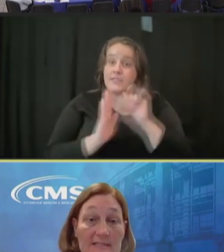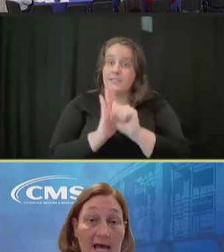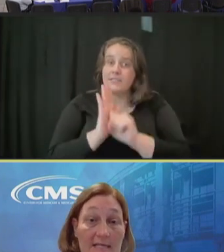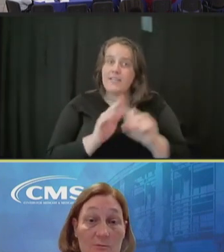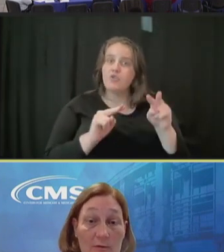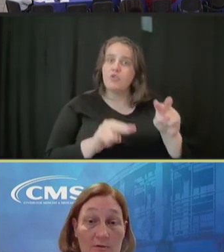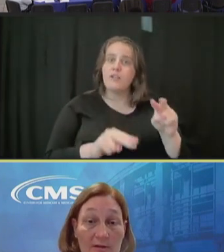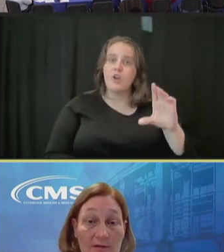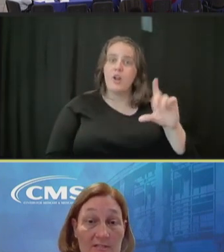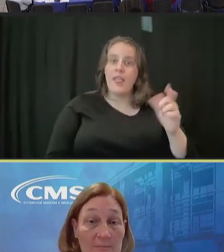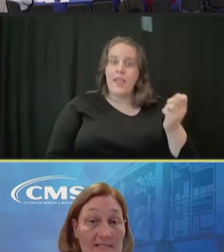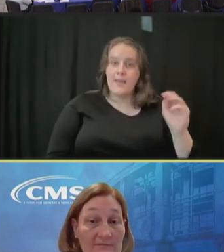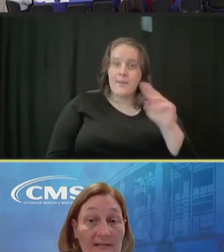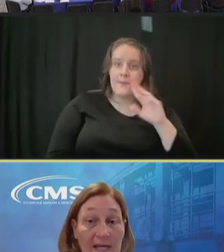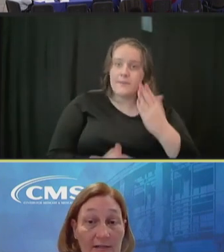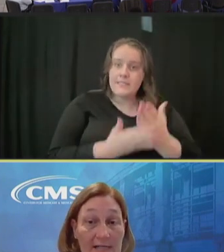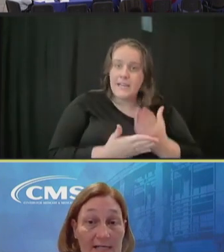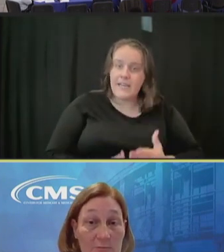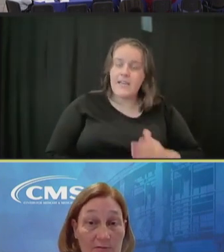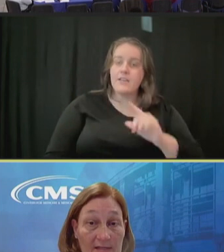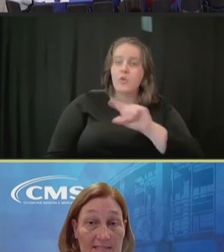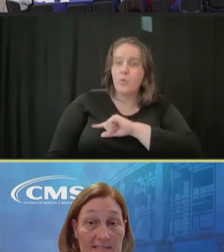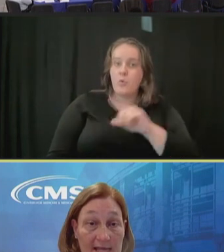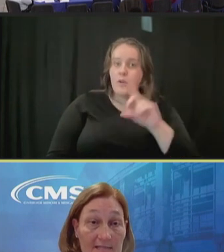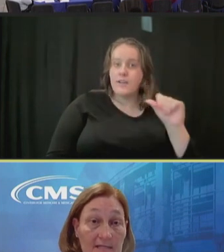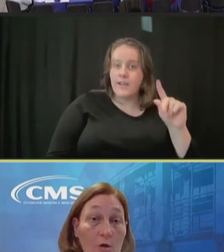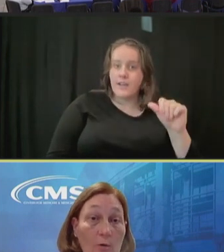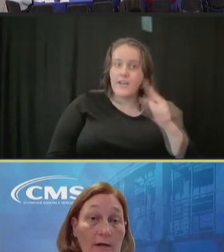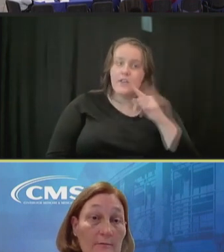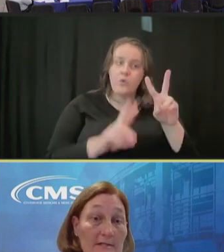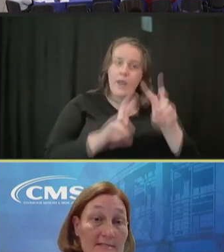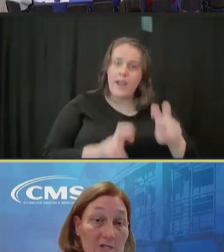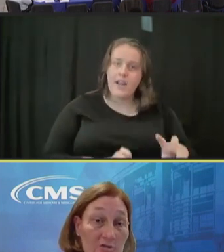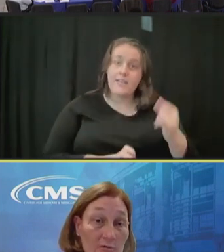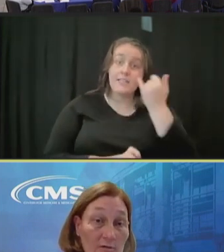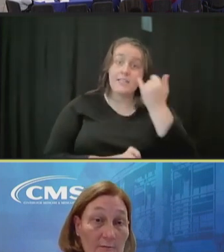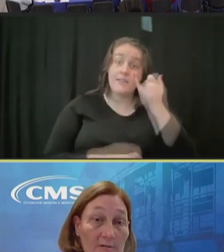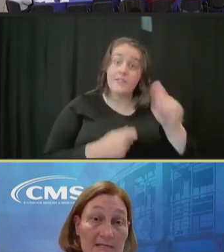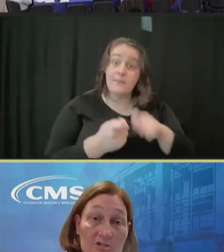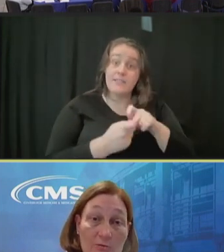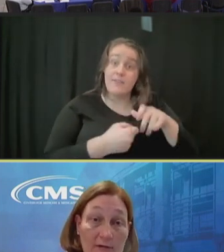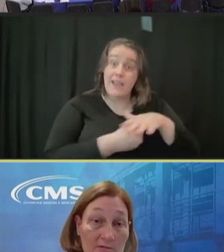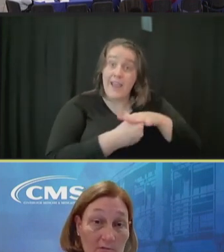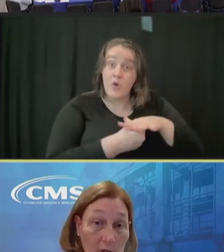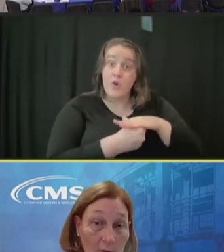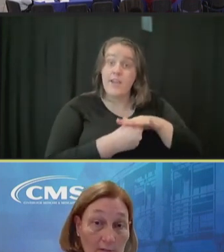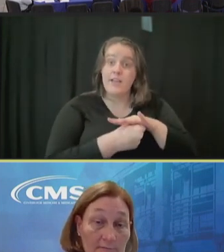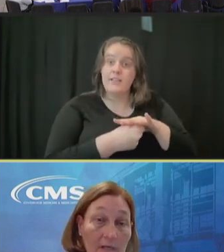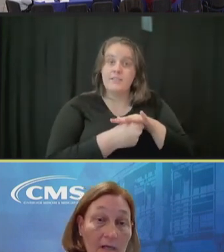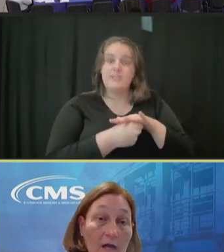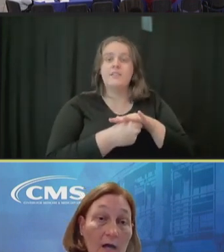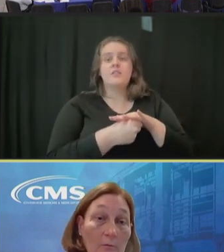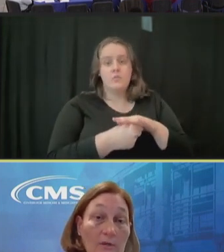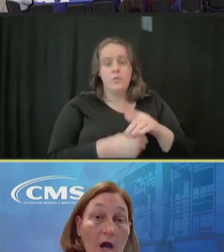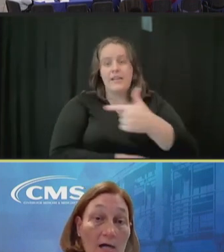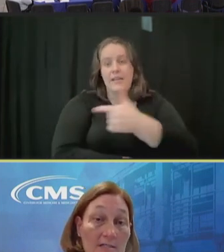to assess whether there are specific areas within a state where immunization rates are lower. We